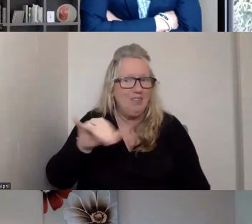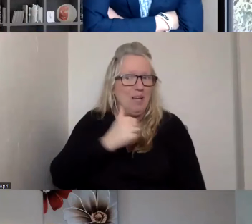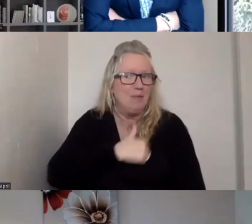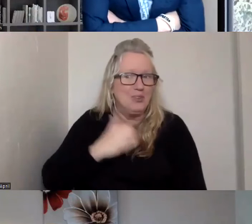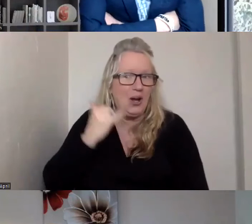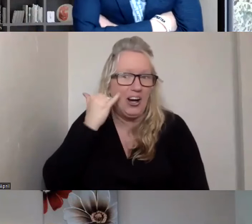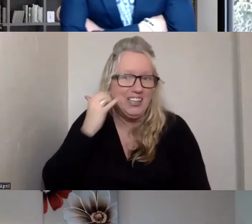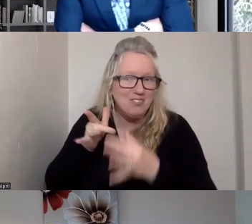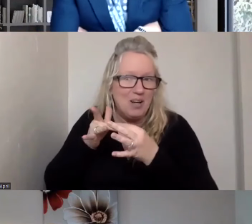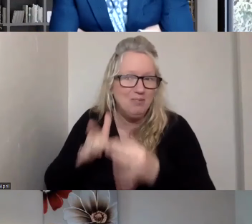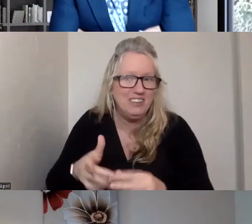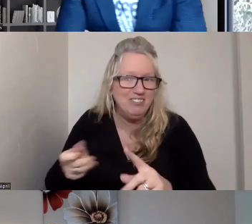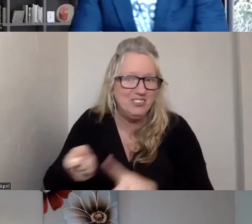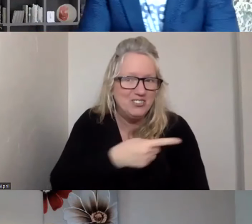LEADING YOU ASTRAY. >>: YOU ARE GOING TO GET